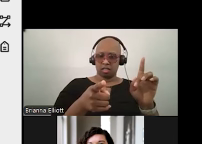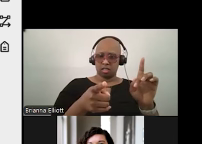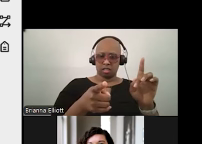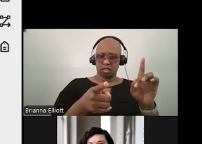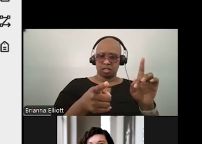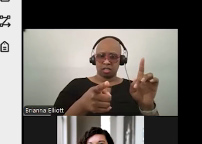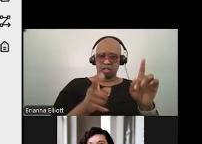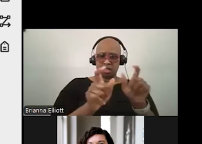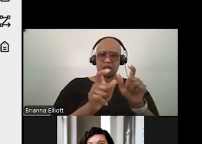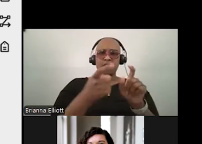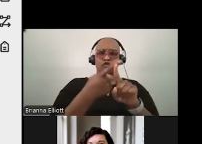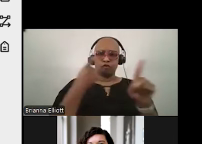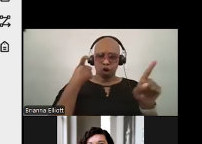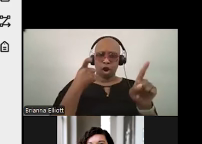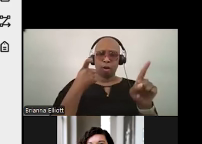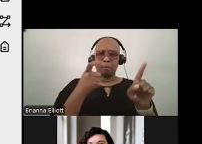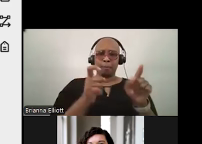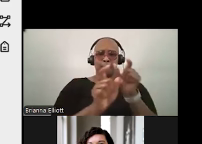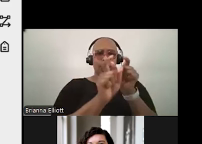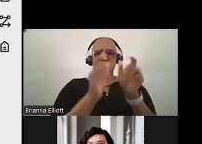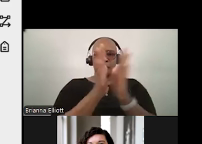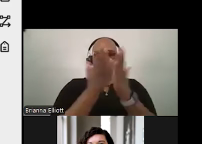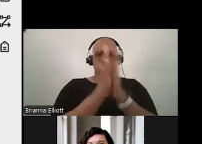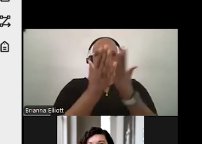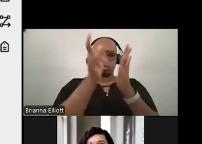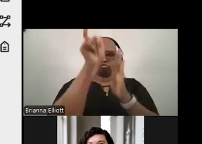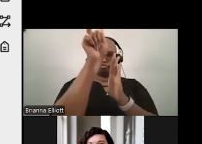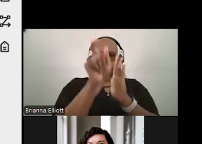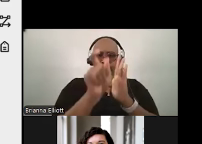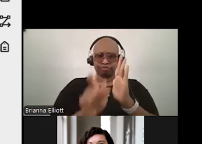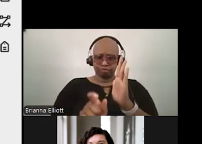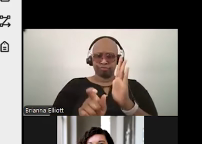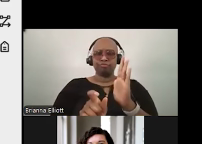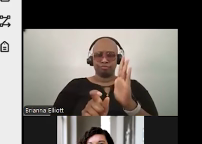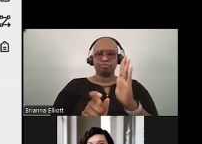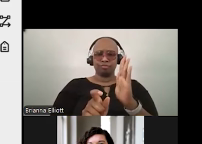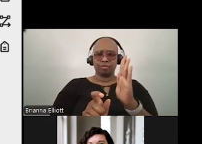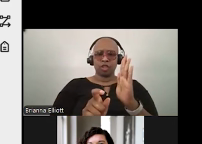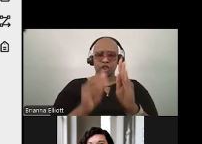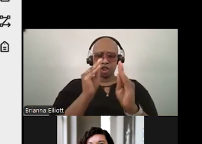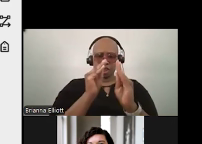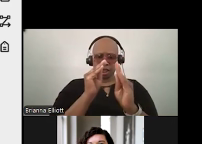spine of a book. I can rightclick here and click fix. The cool thing about Acrobat Pro is it's